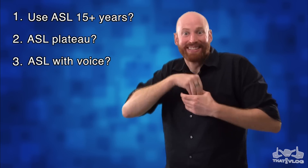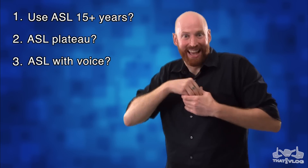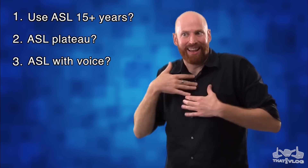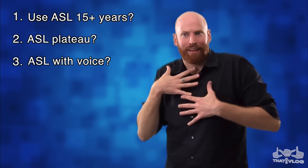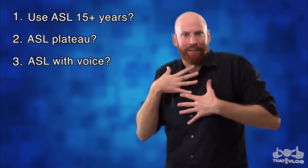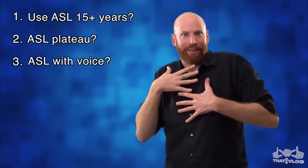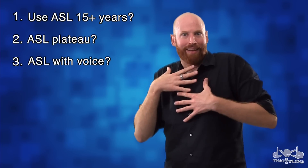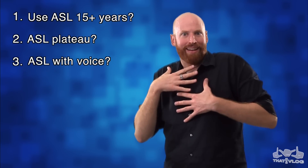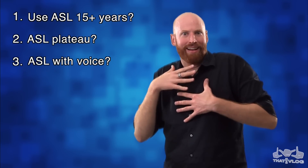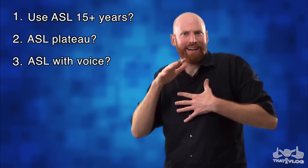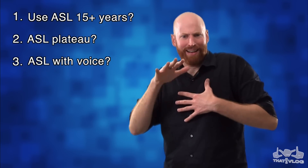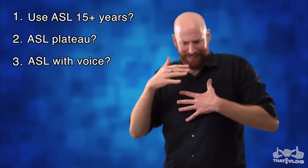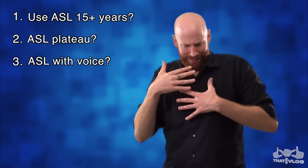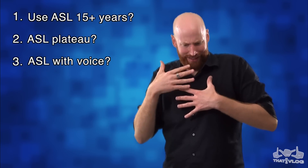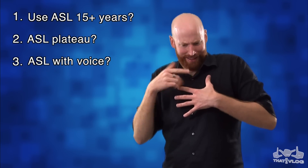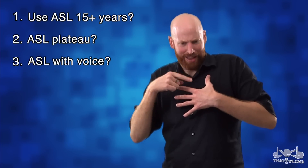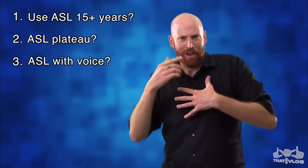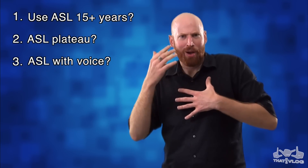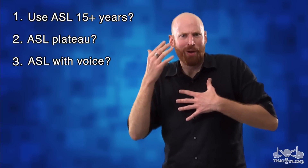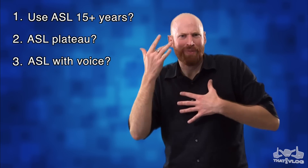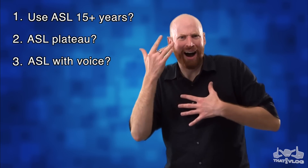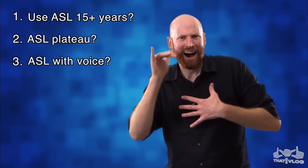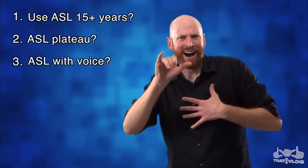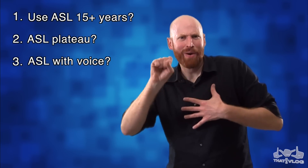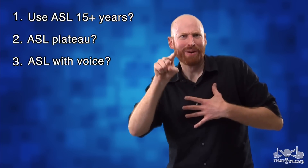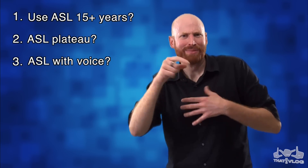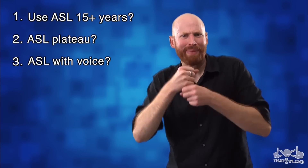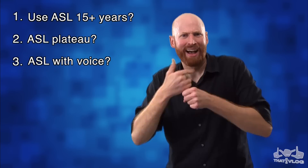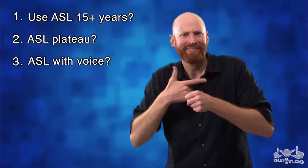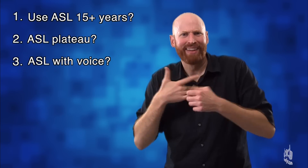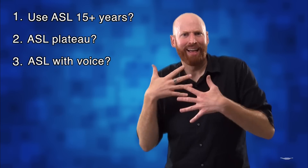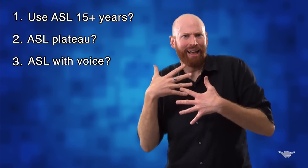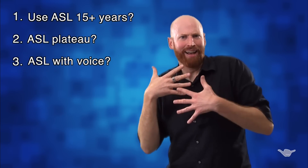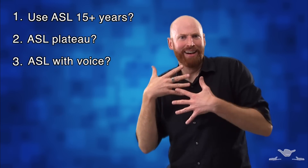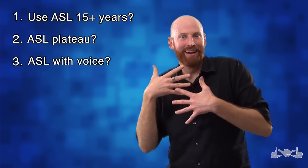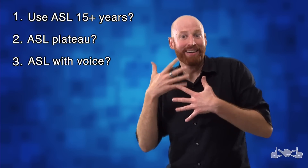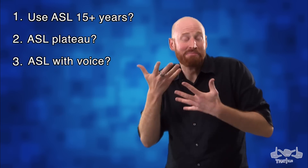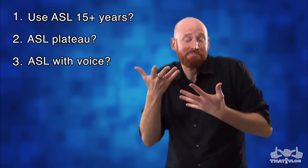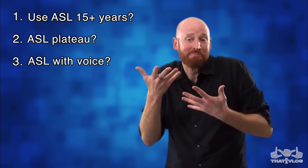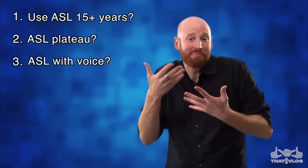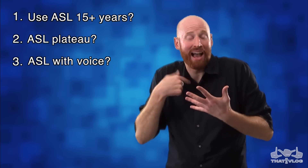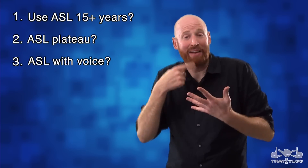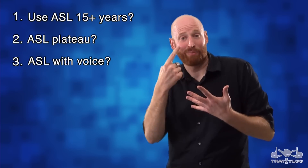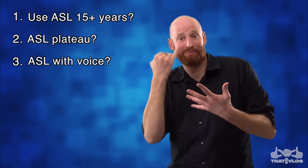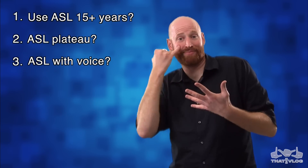You know, I have that sense of twinge as well, and what is that? What makes us have that